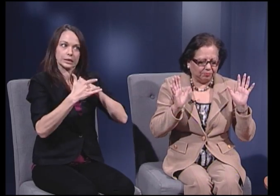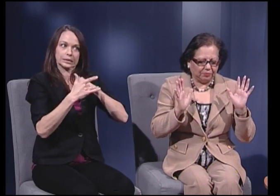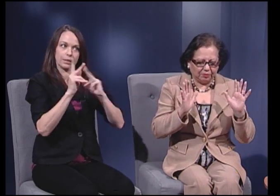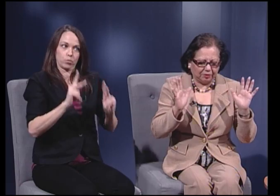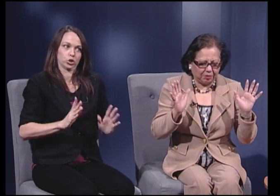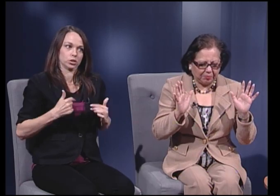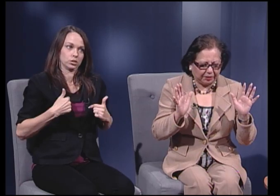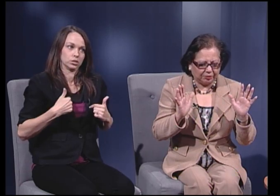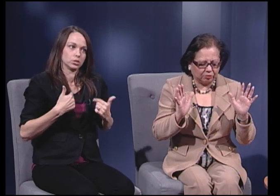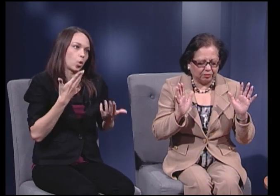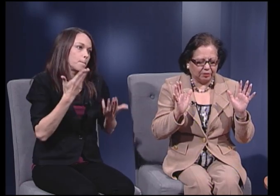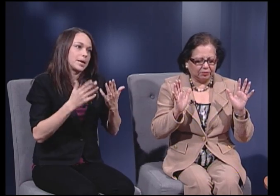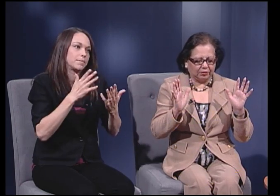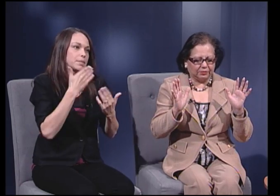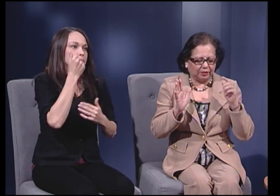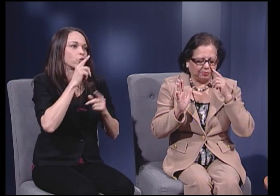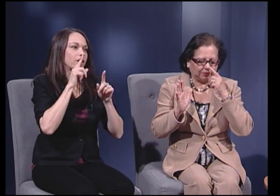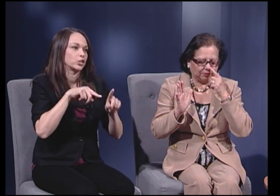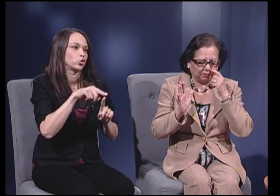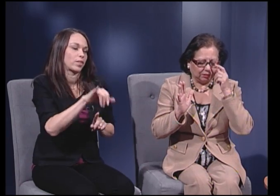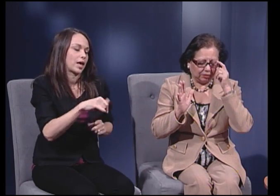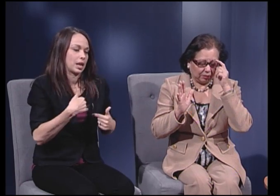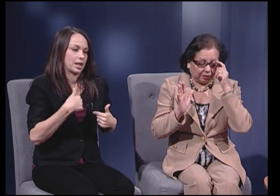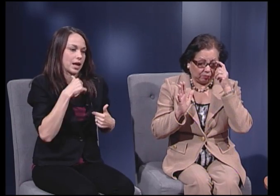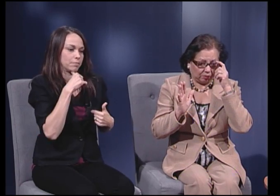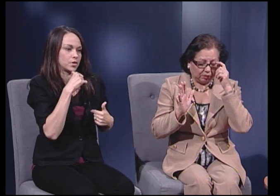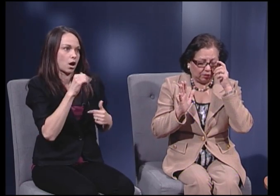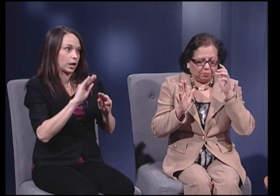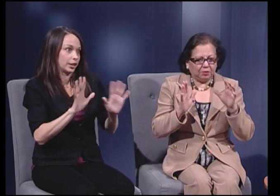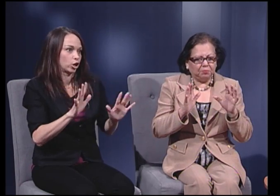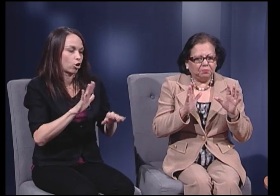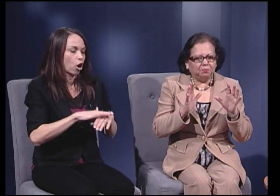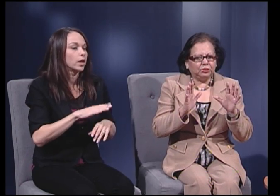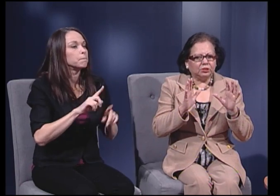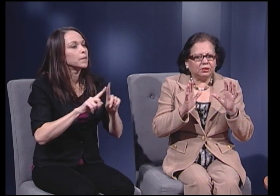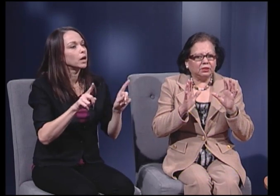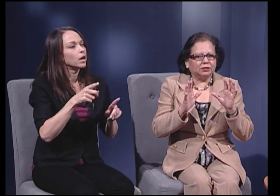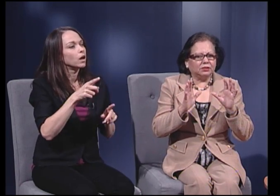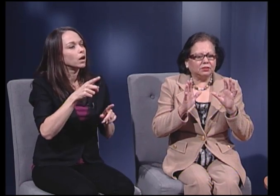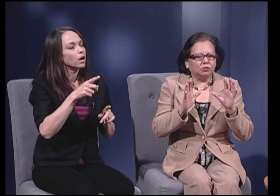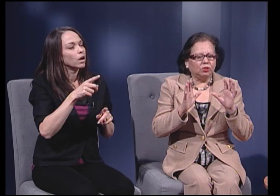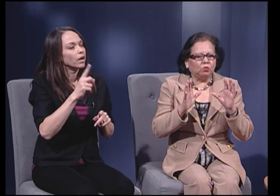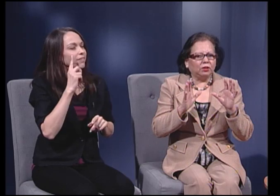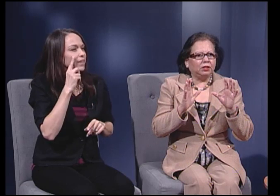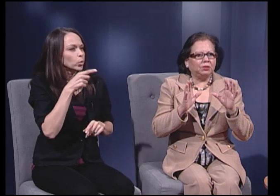there may be an answer that-- to that I'm not clear on. But just think, it's-- you don't want anybody